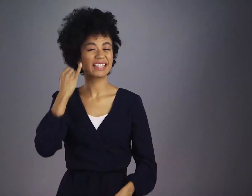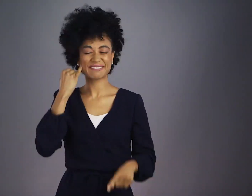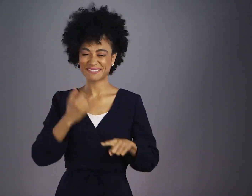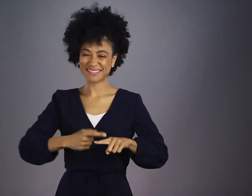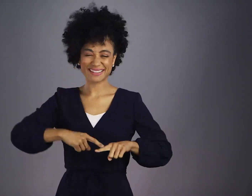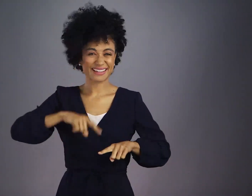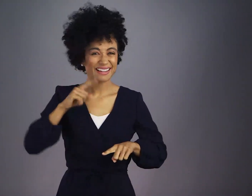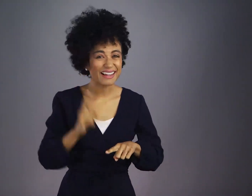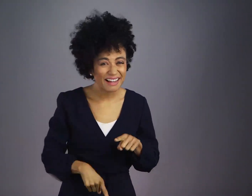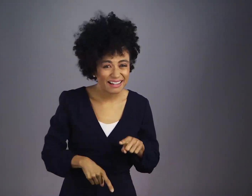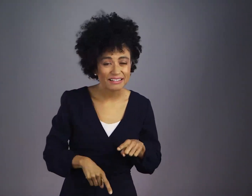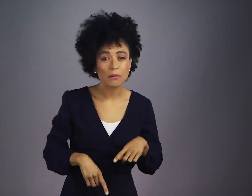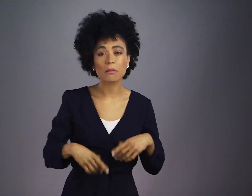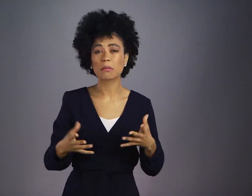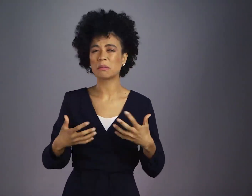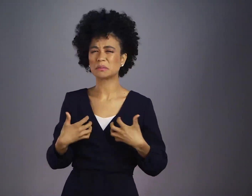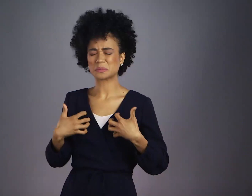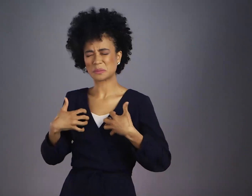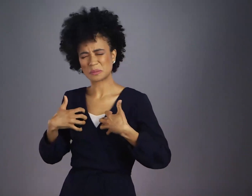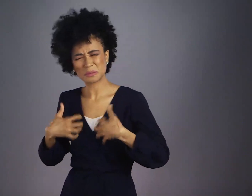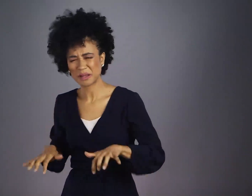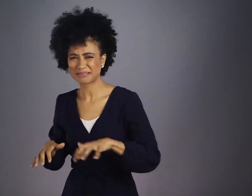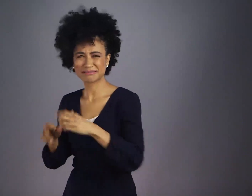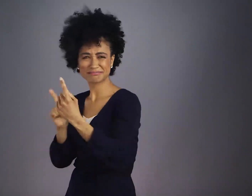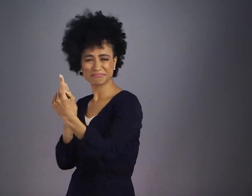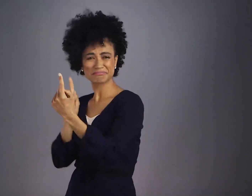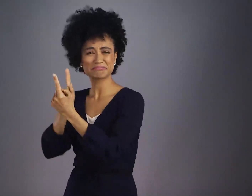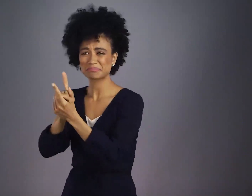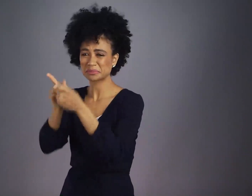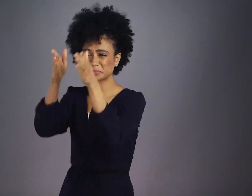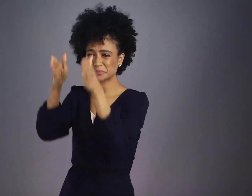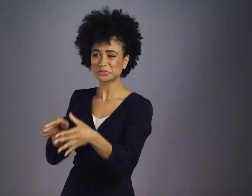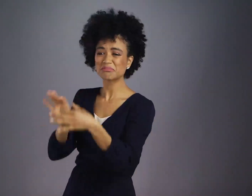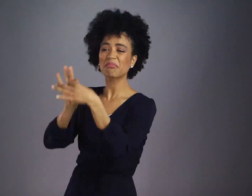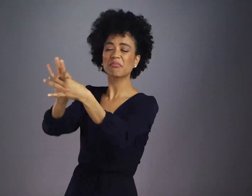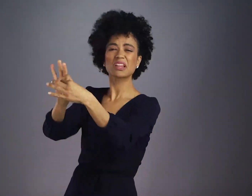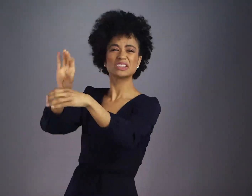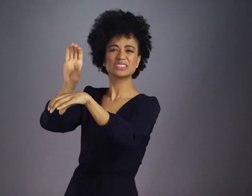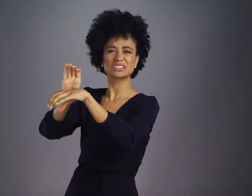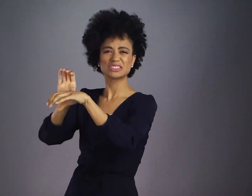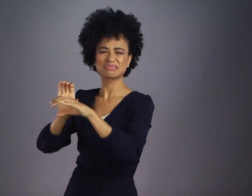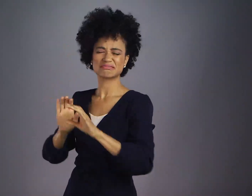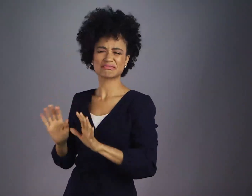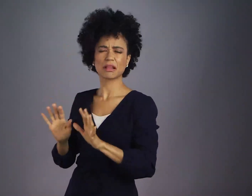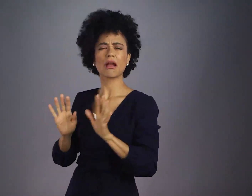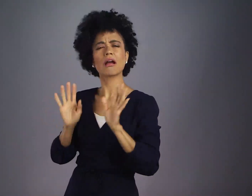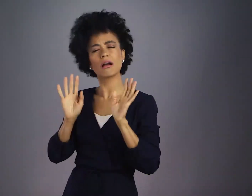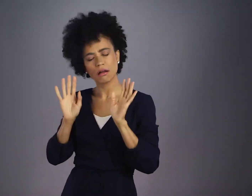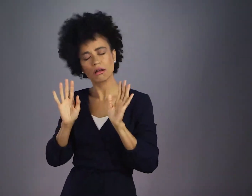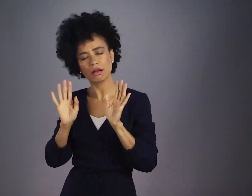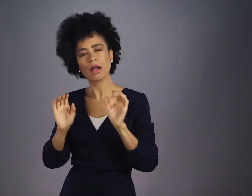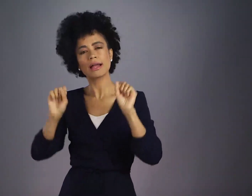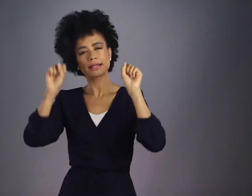If we cannot or would rather not do this, we search our acquaintance